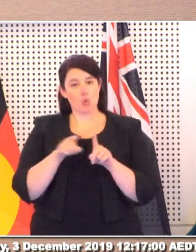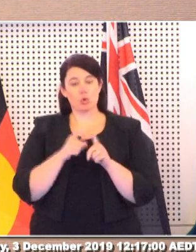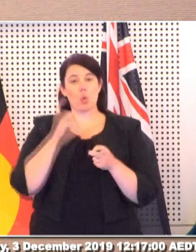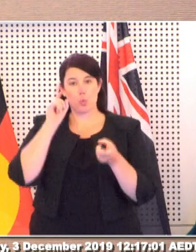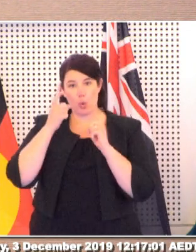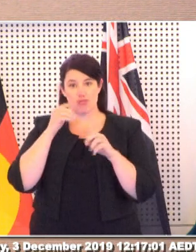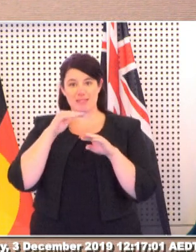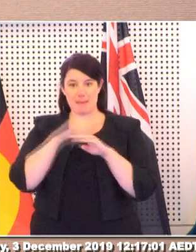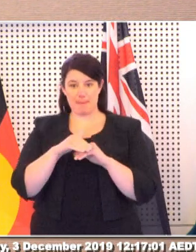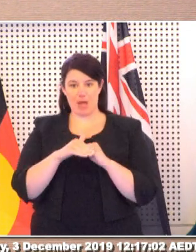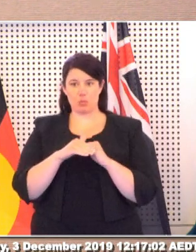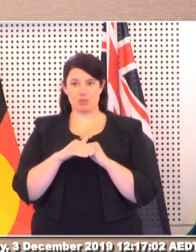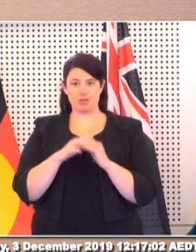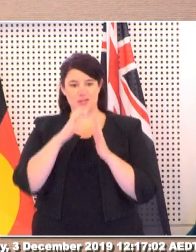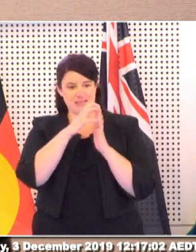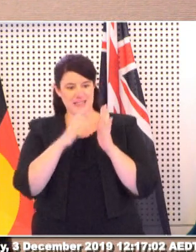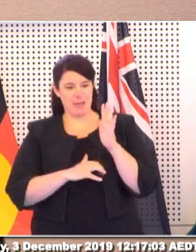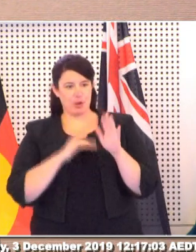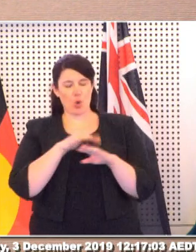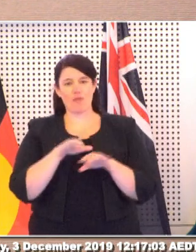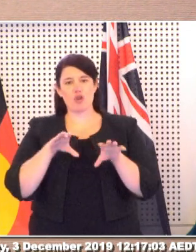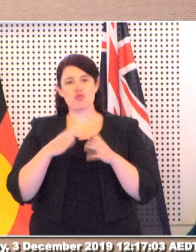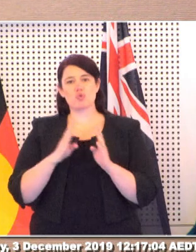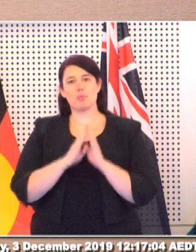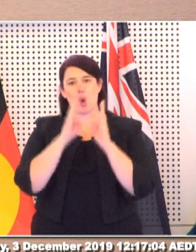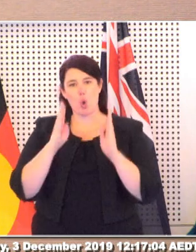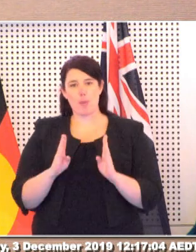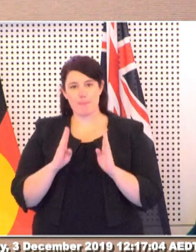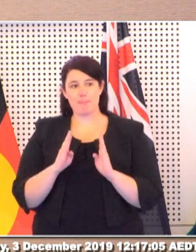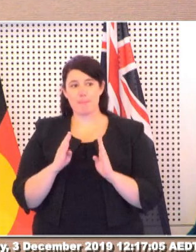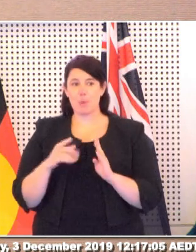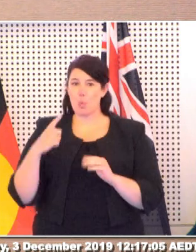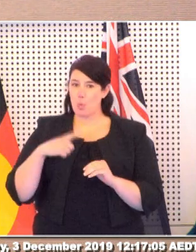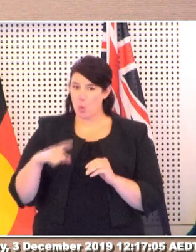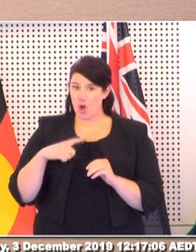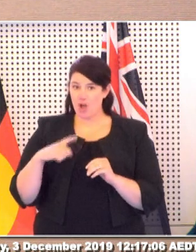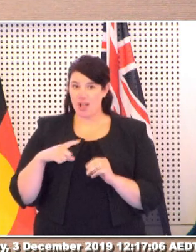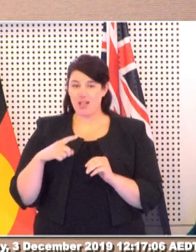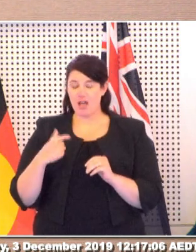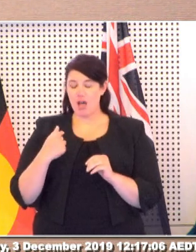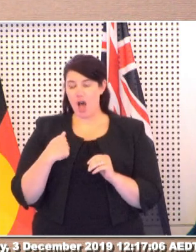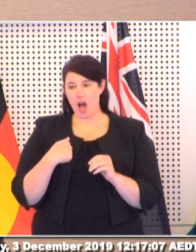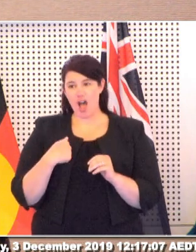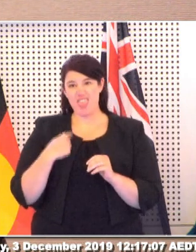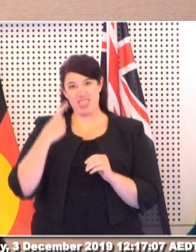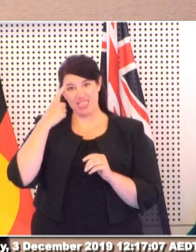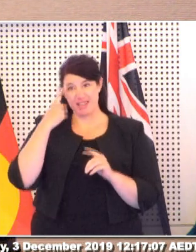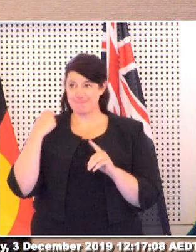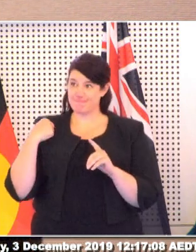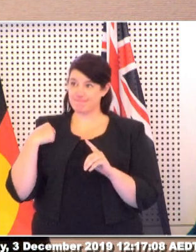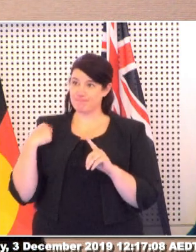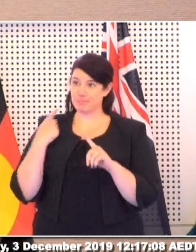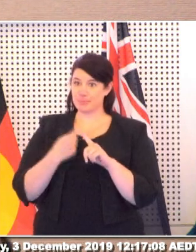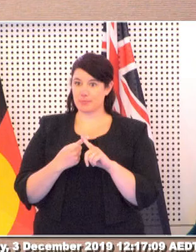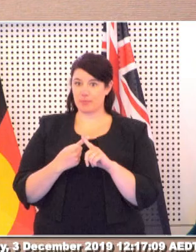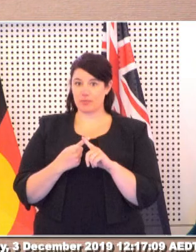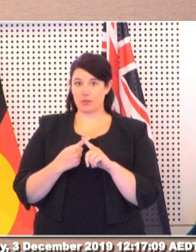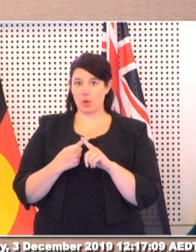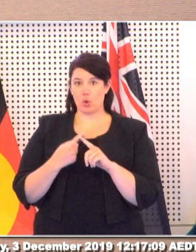about group homes, because I think we’ve been so quick to – to build a model and